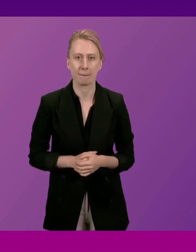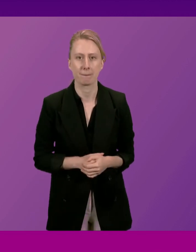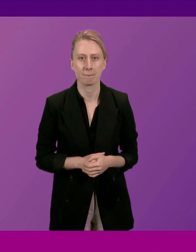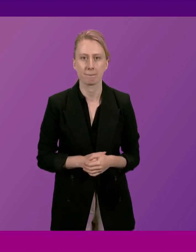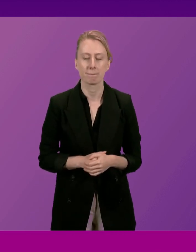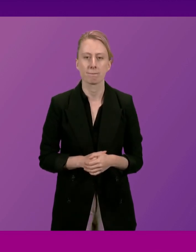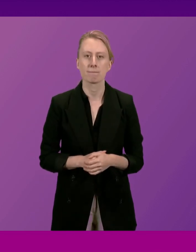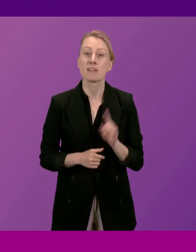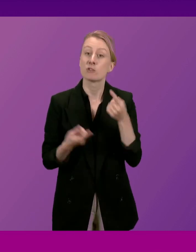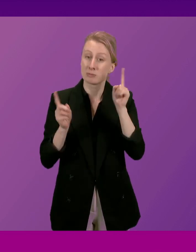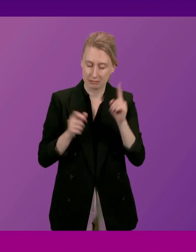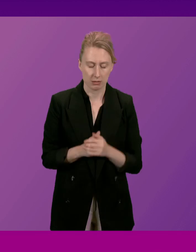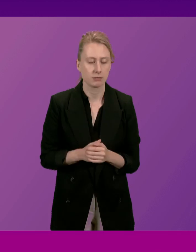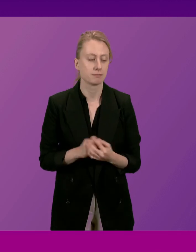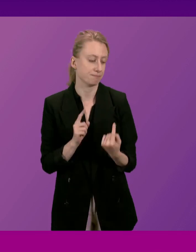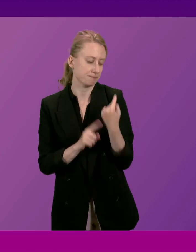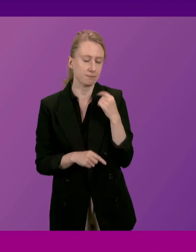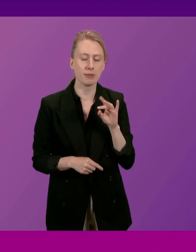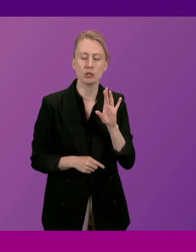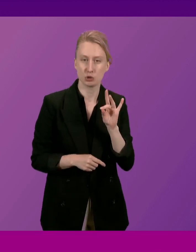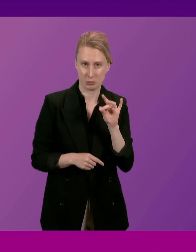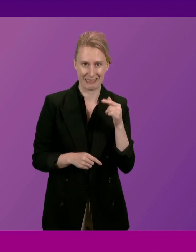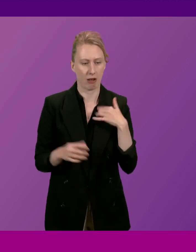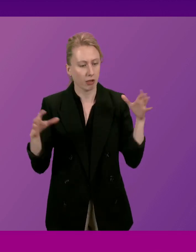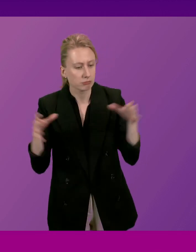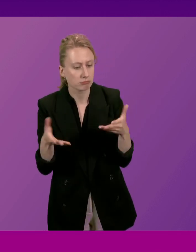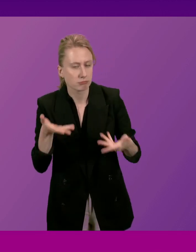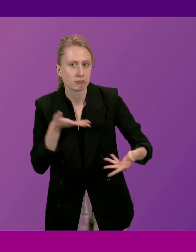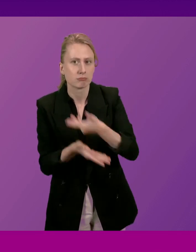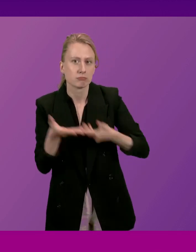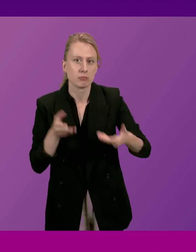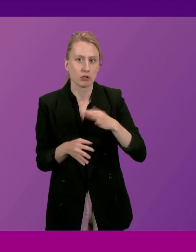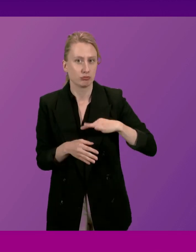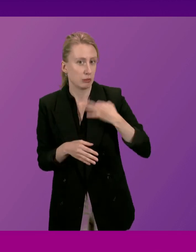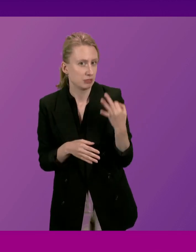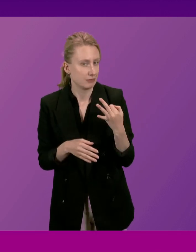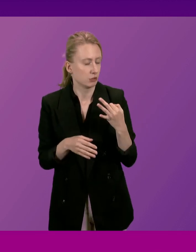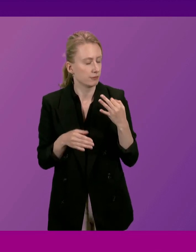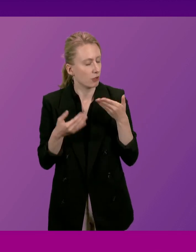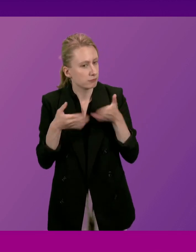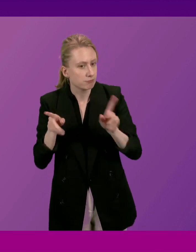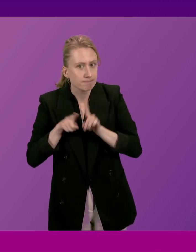On Tuesday, I convened a discussion involving representatives of a broad range of sectors